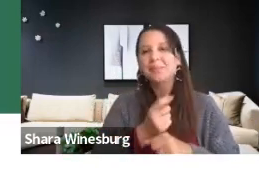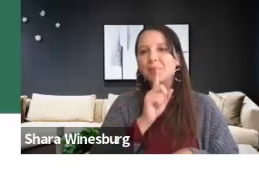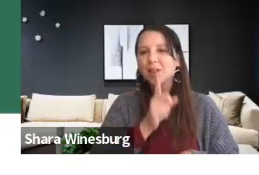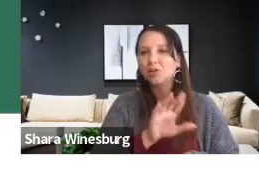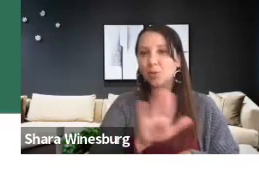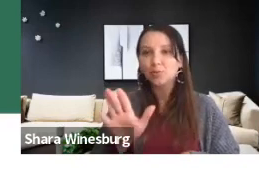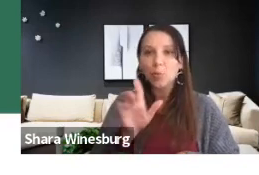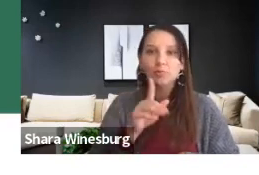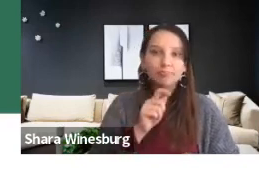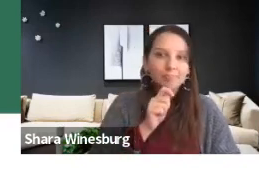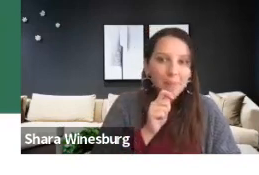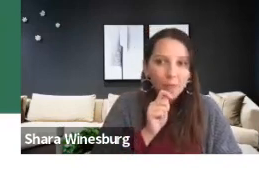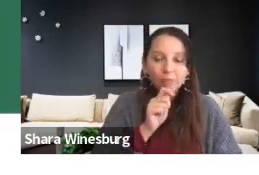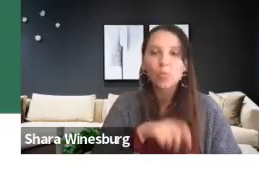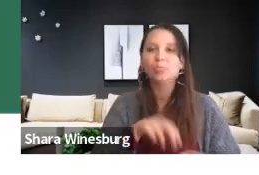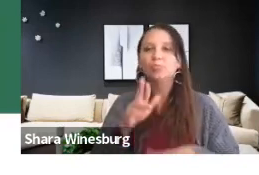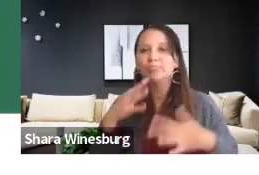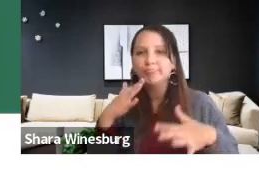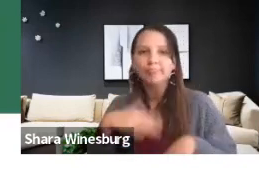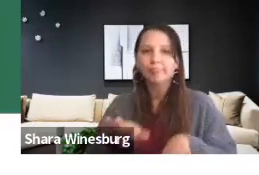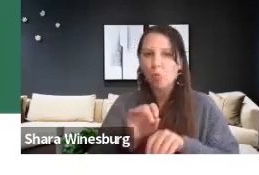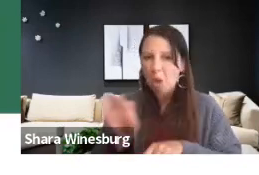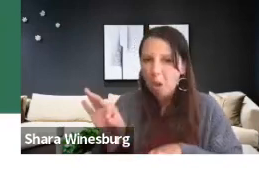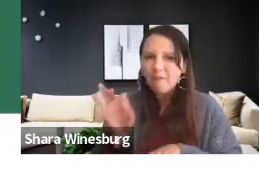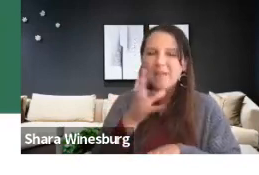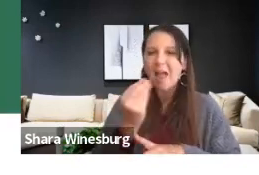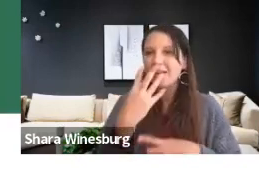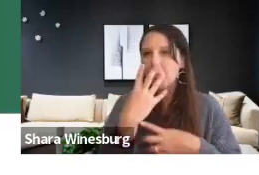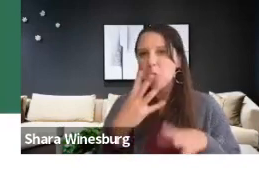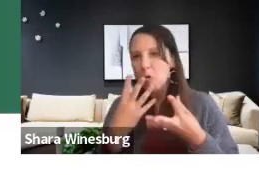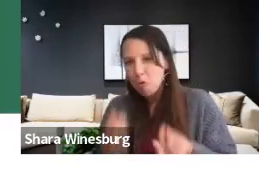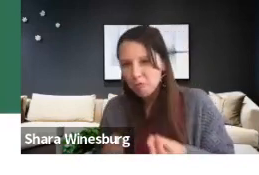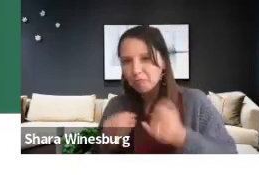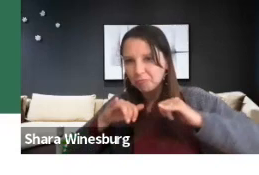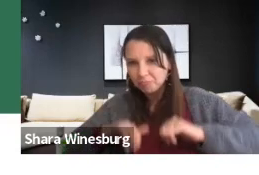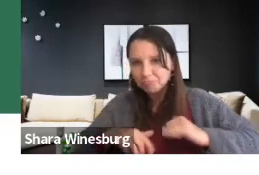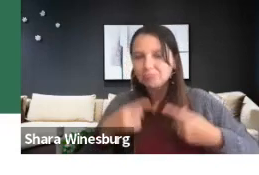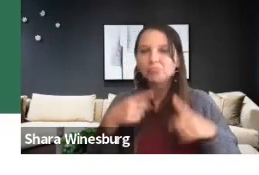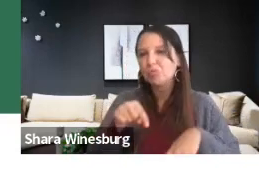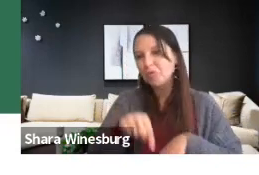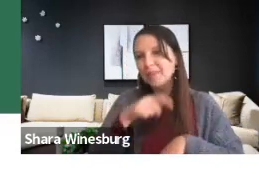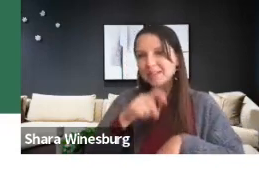While you're waiting, please ensure your microphone is muted and